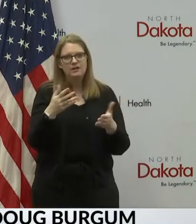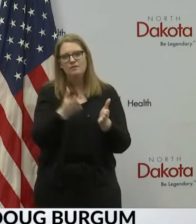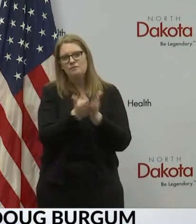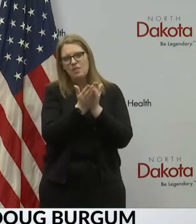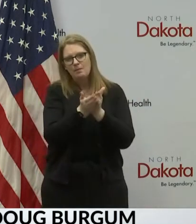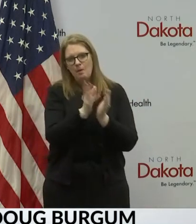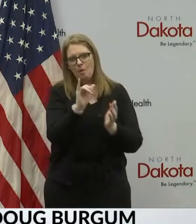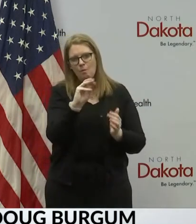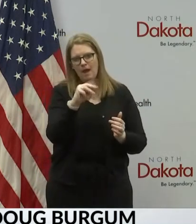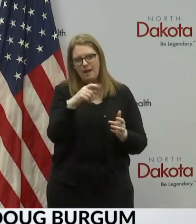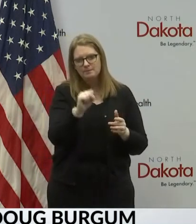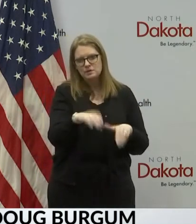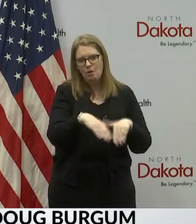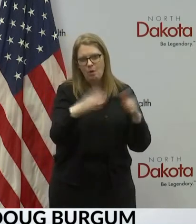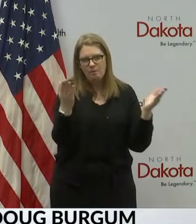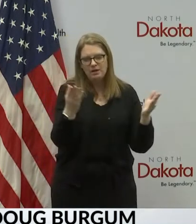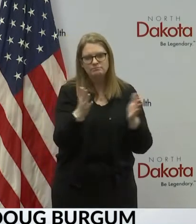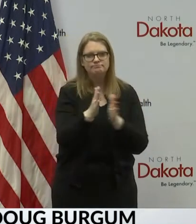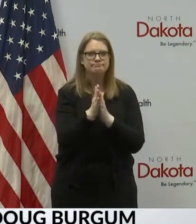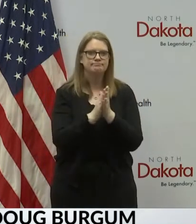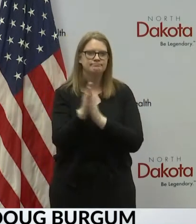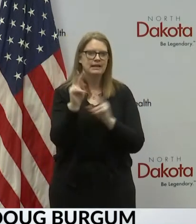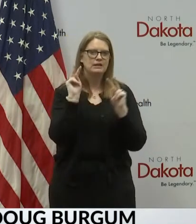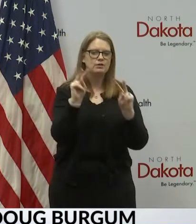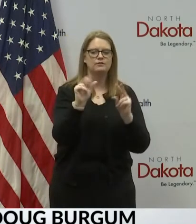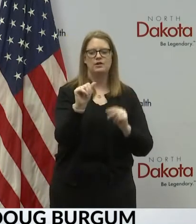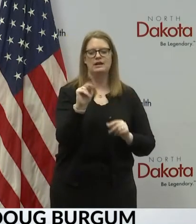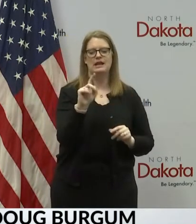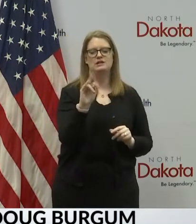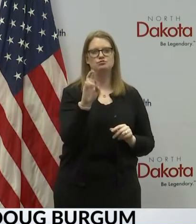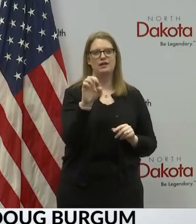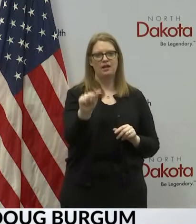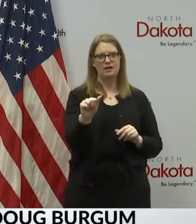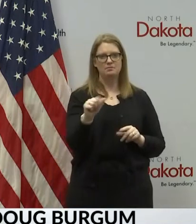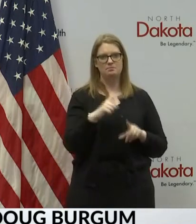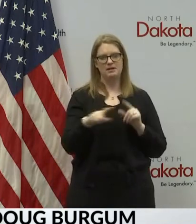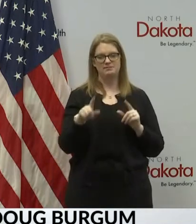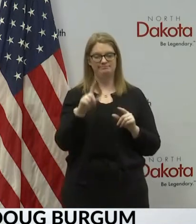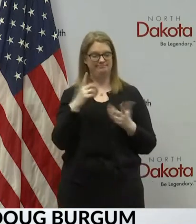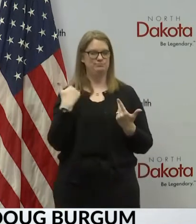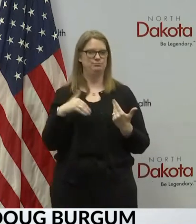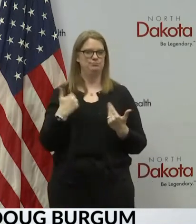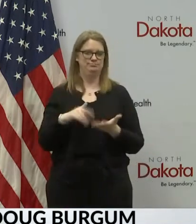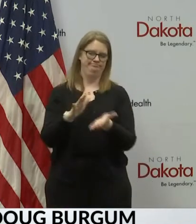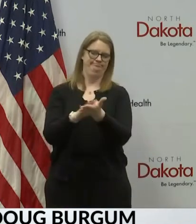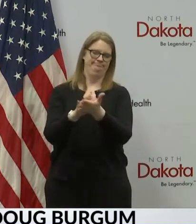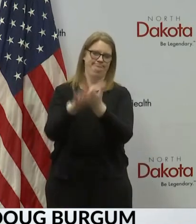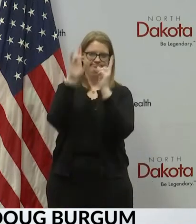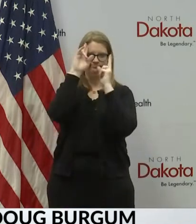DURING THE PANDEMIC. THANK YOU FOR GETTING ALL OF THE BOAT RAMPS OPEN. AND WE'RE LOOKING FORWARD TO ANDREA HERE.